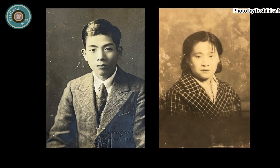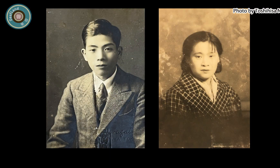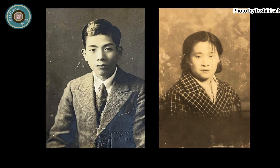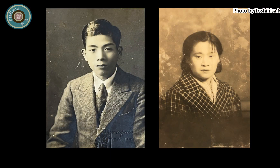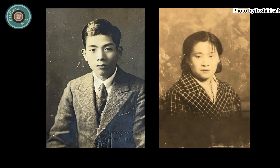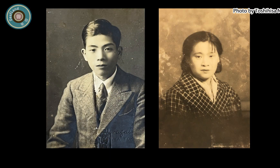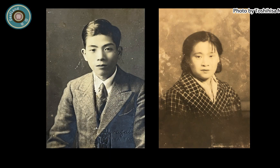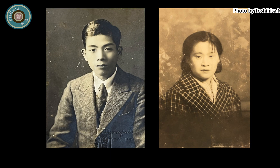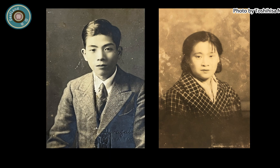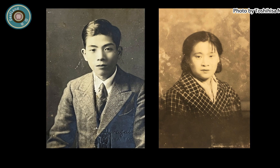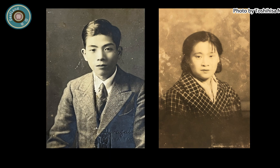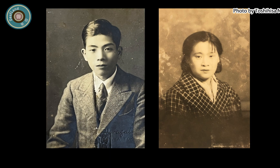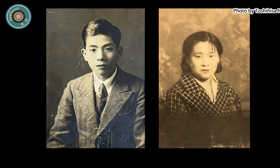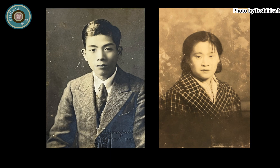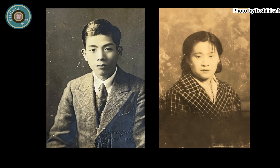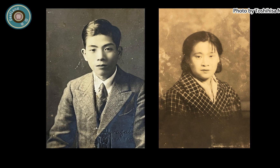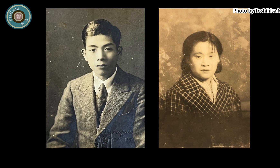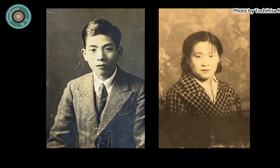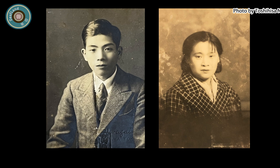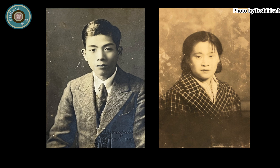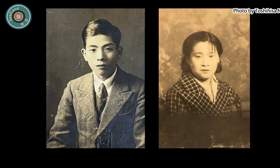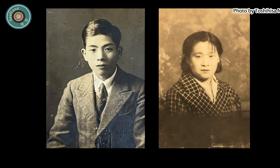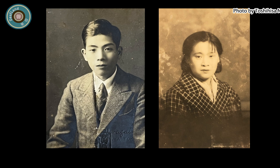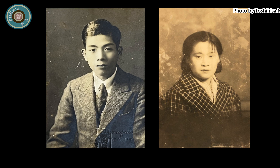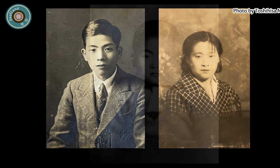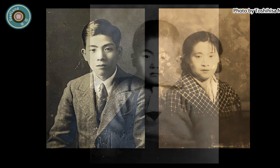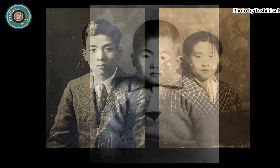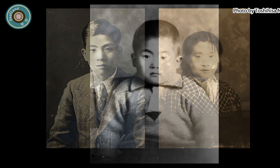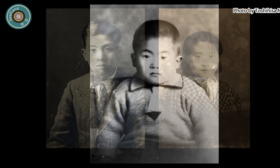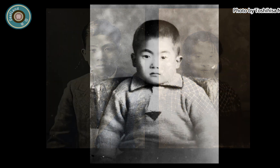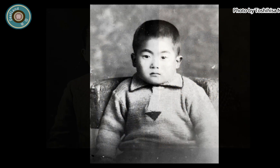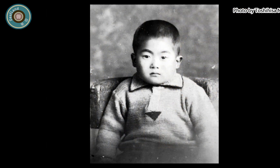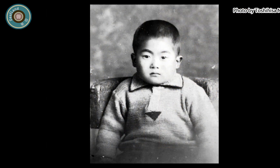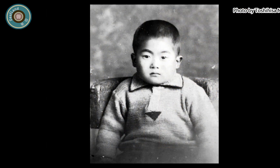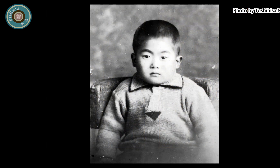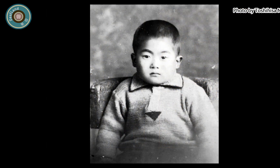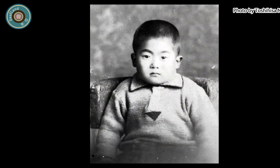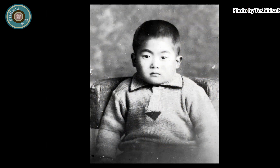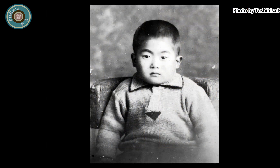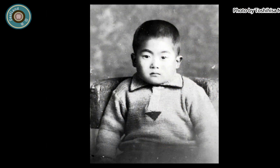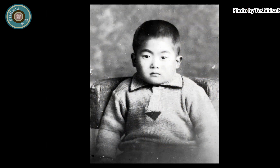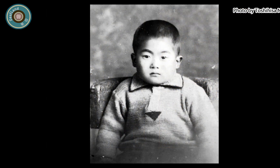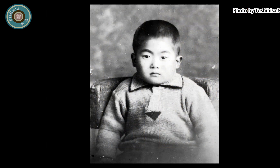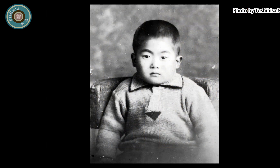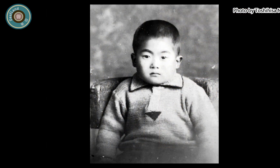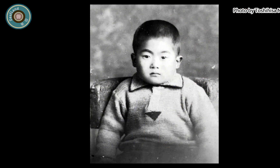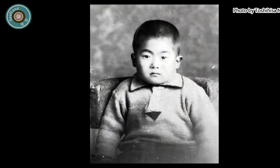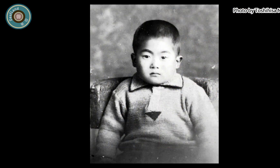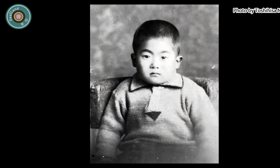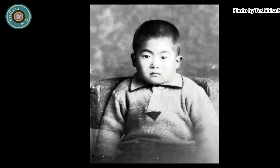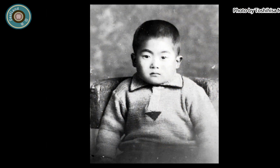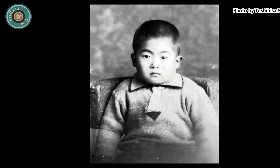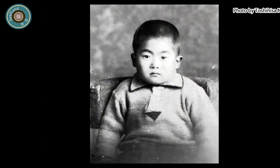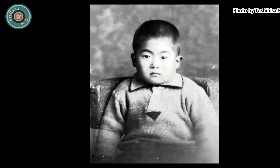Mr. Nakata’s parents Toshihisa Nakata as a child